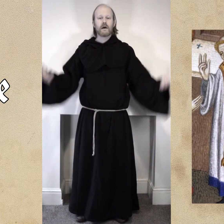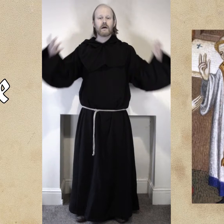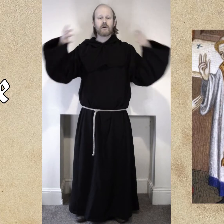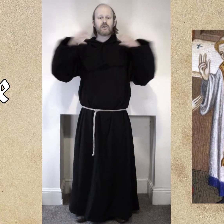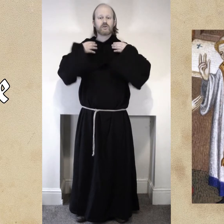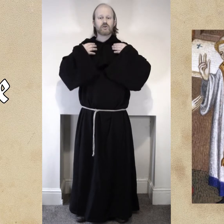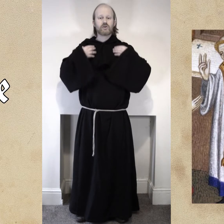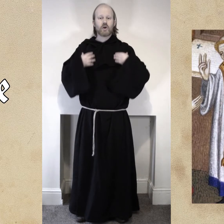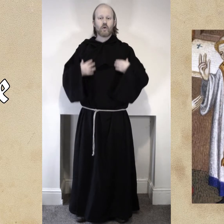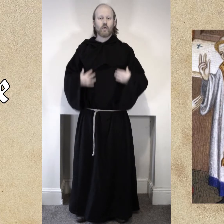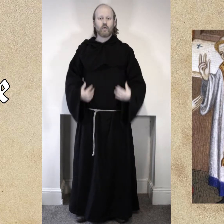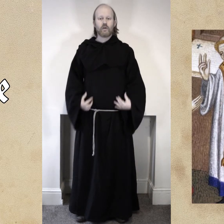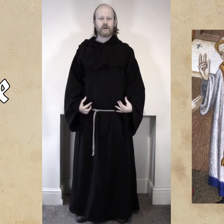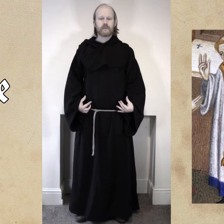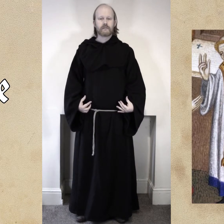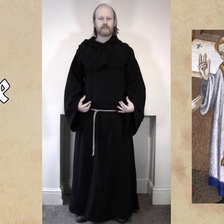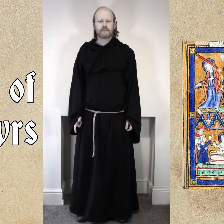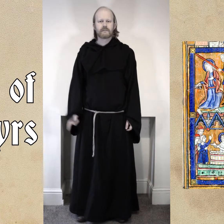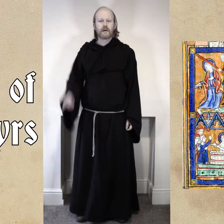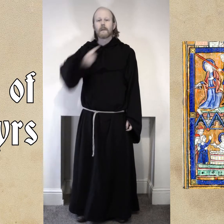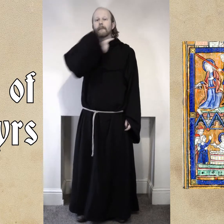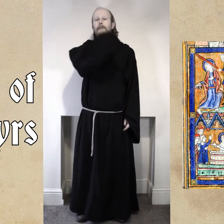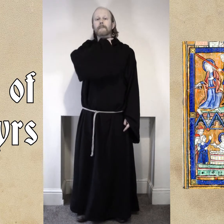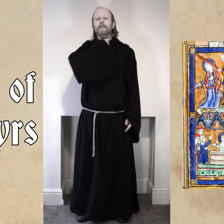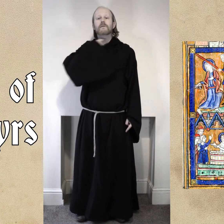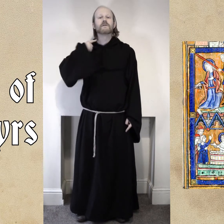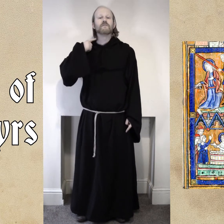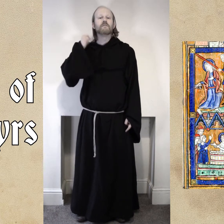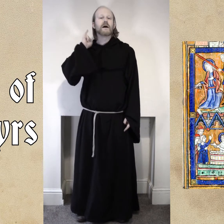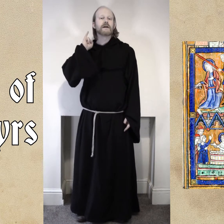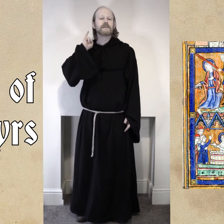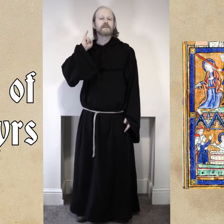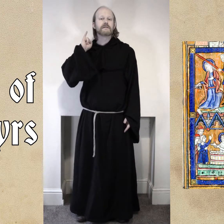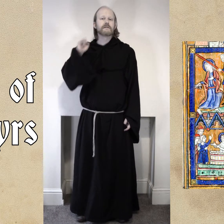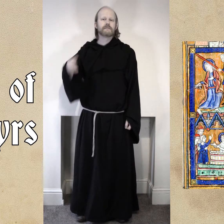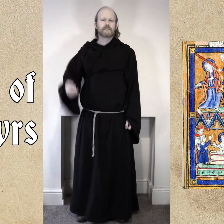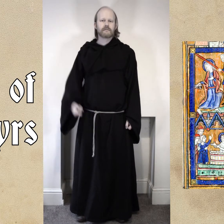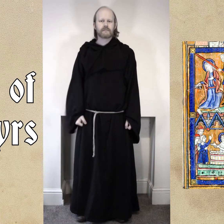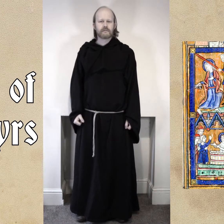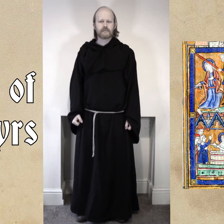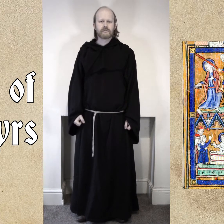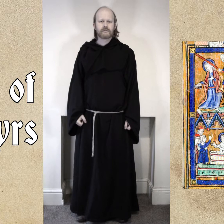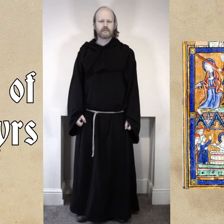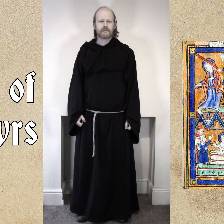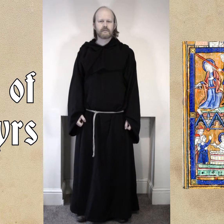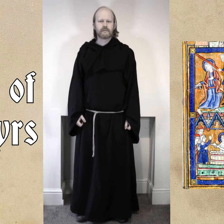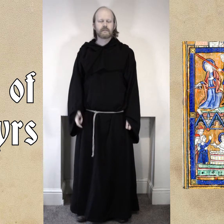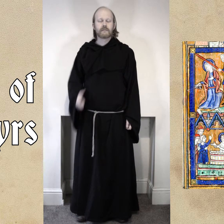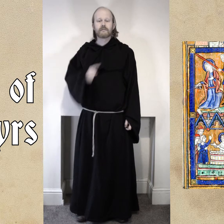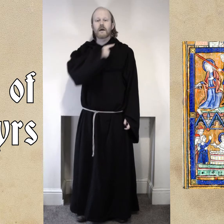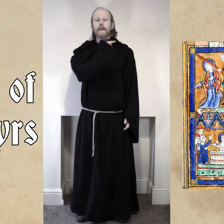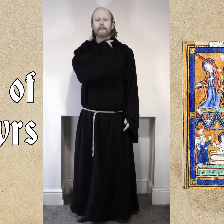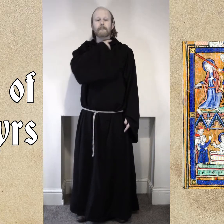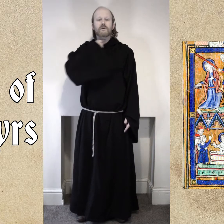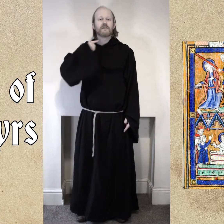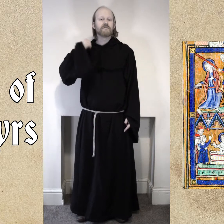Some are almost too literal, such as the sign for a small book of Martyrs,